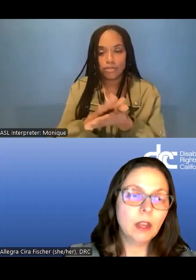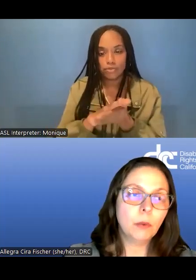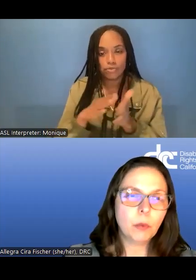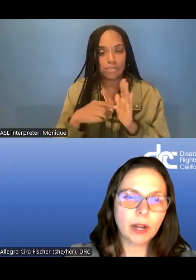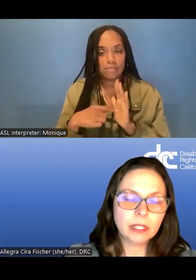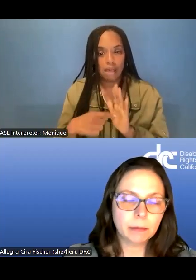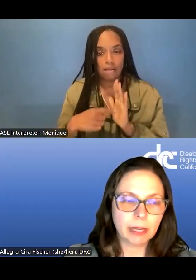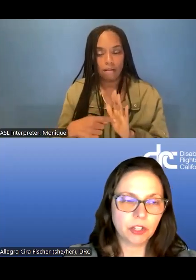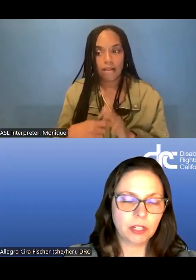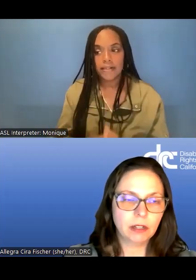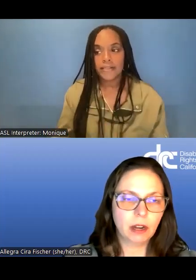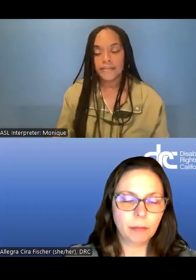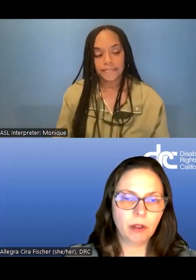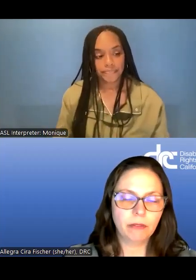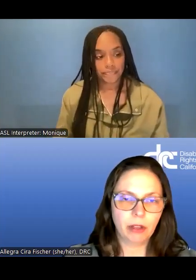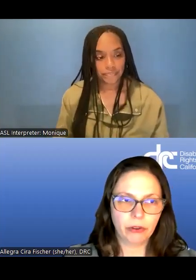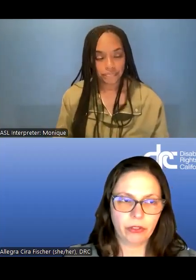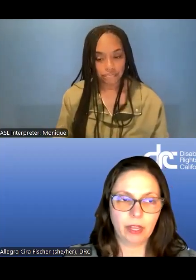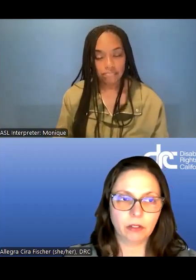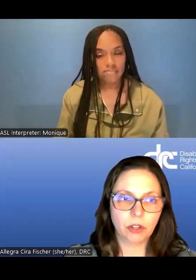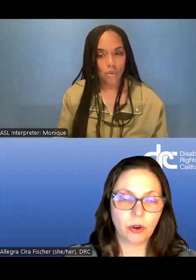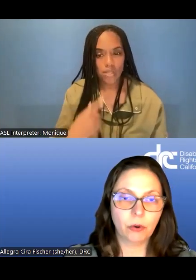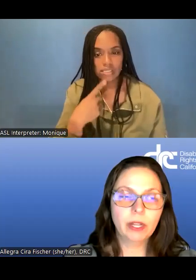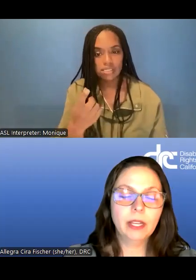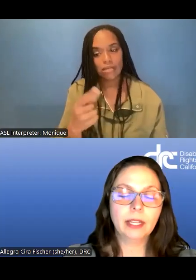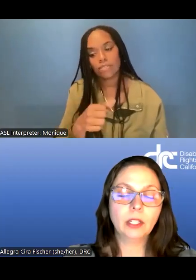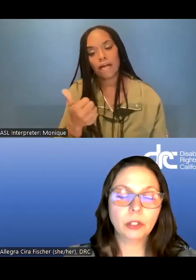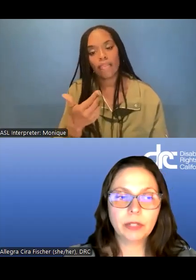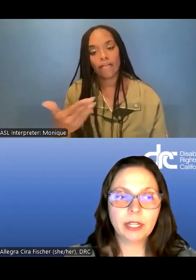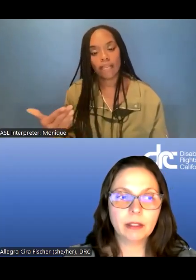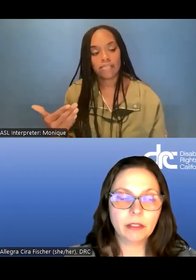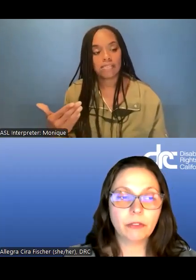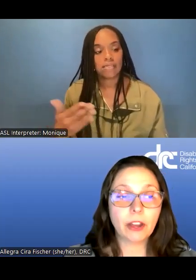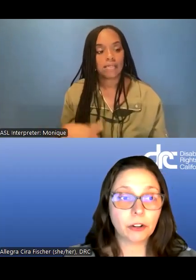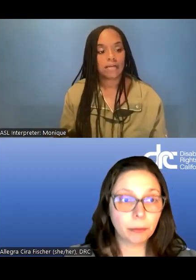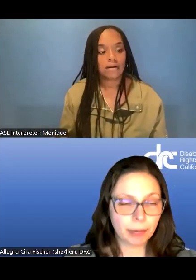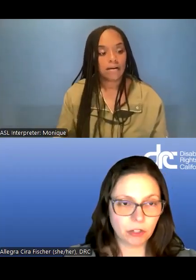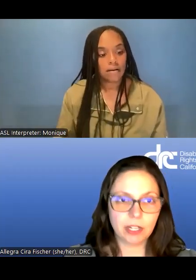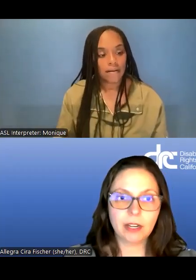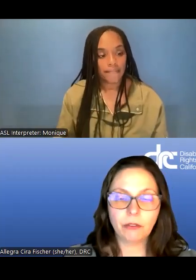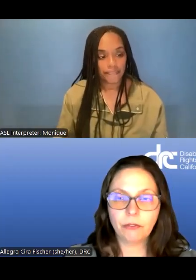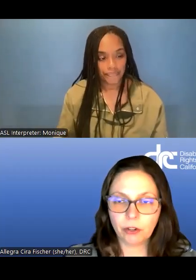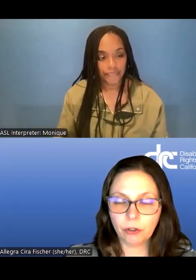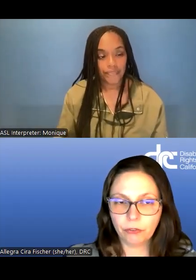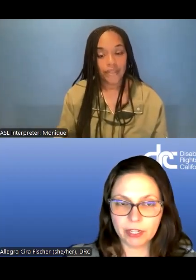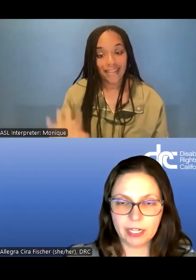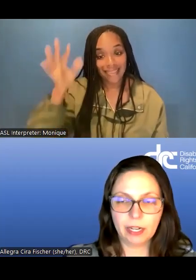We wanted to mention a couple of other things. So including the federal budget and federal funding,